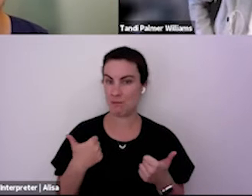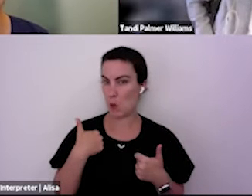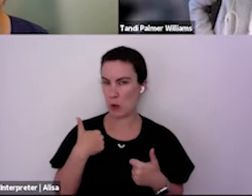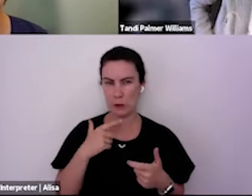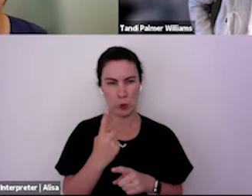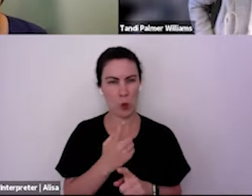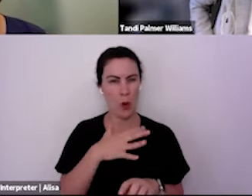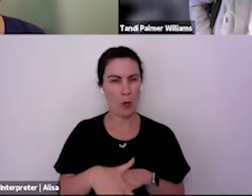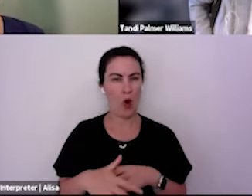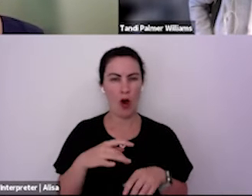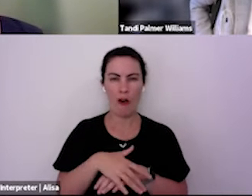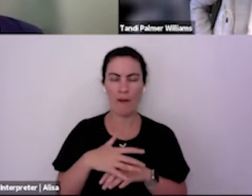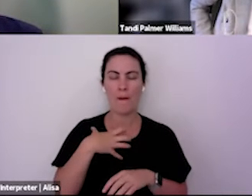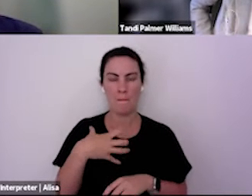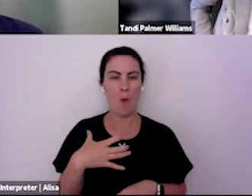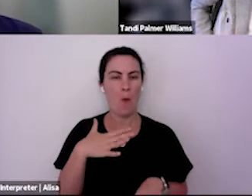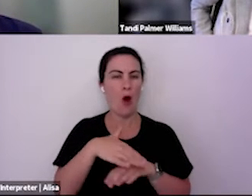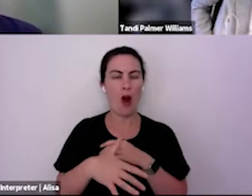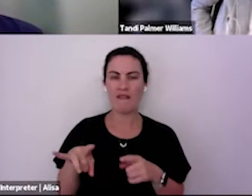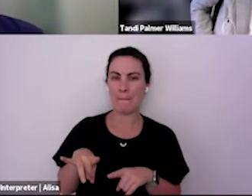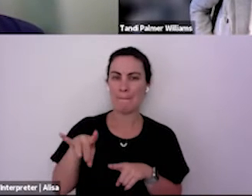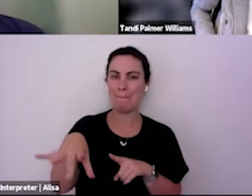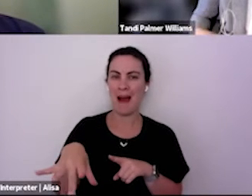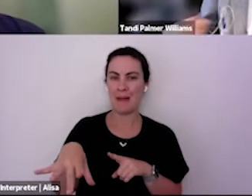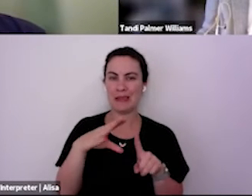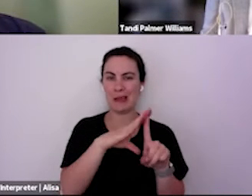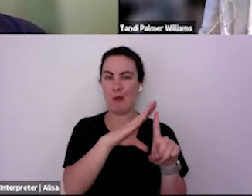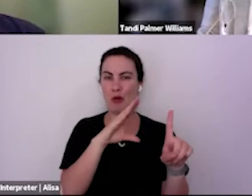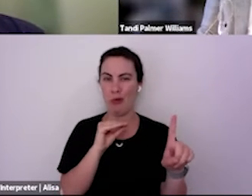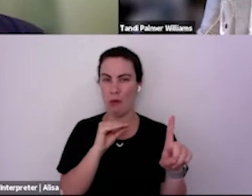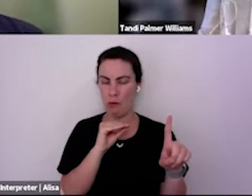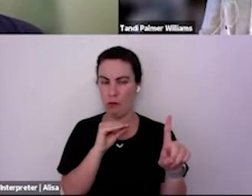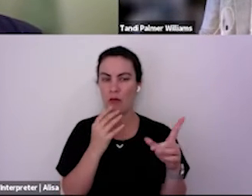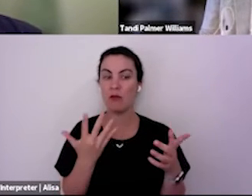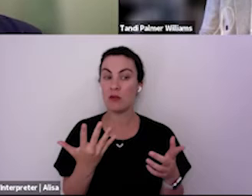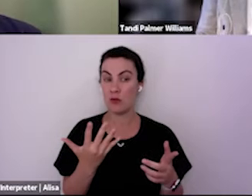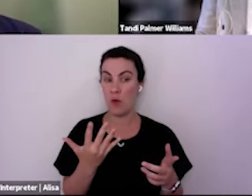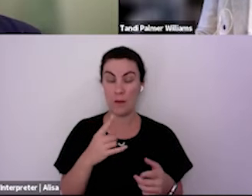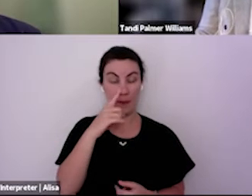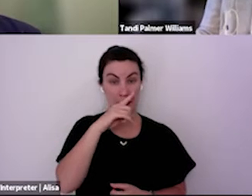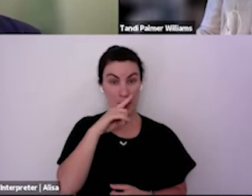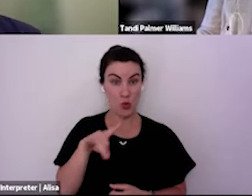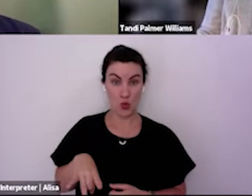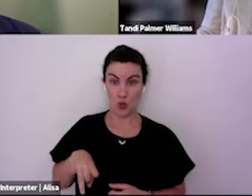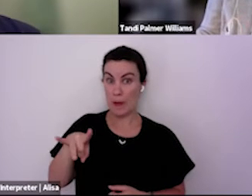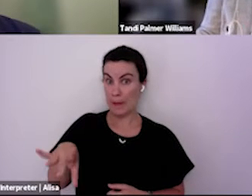Basically, what we have found is the proportion of people online who are paying is slightly